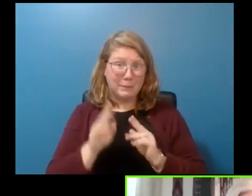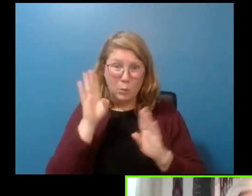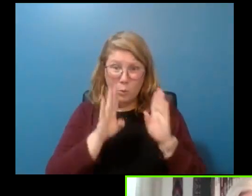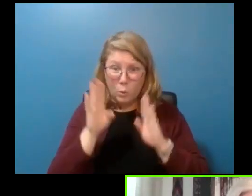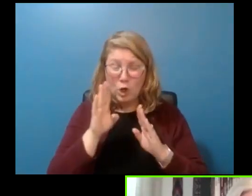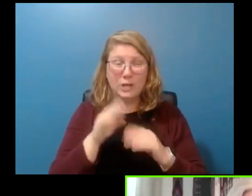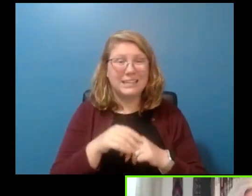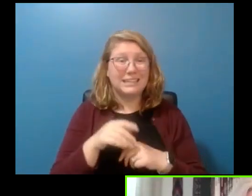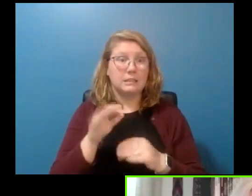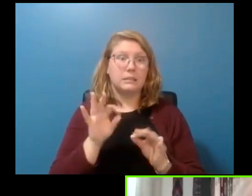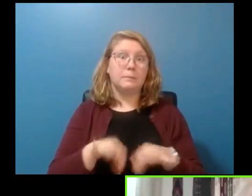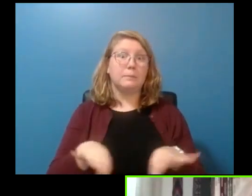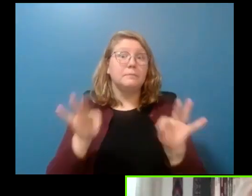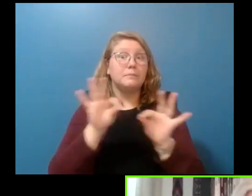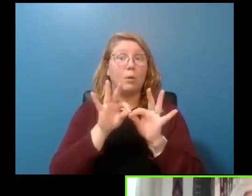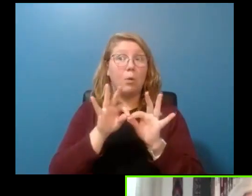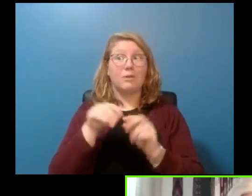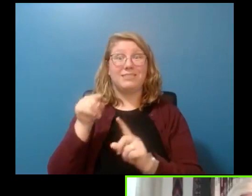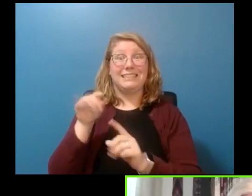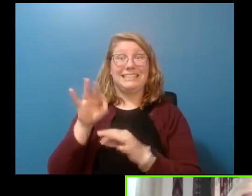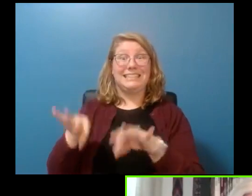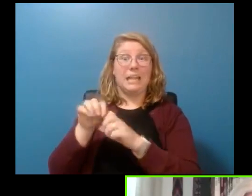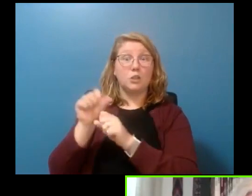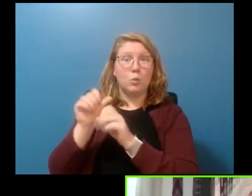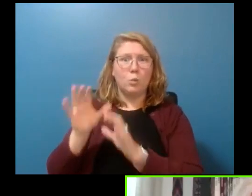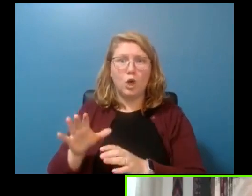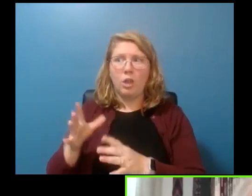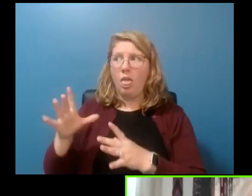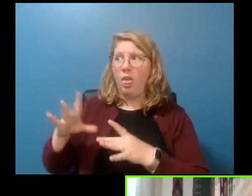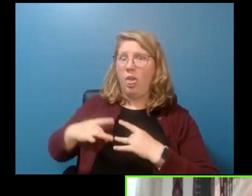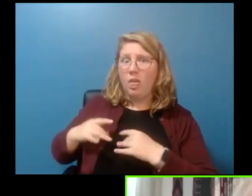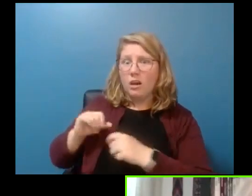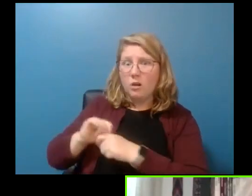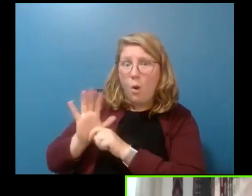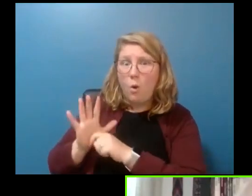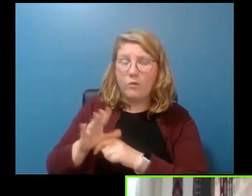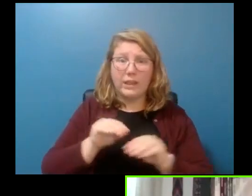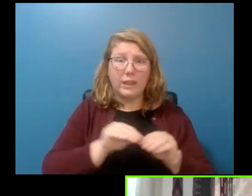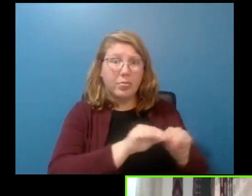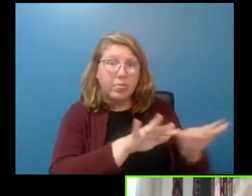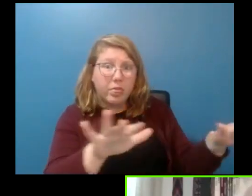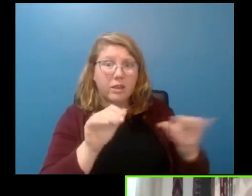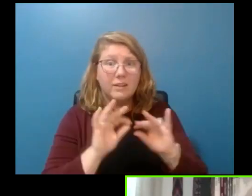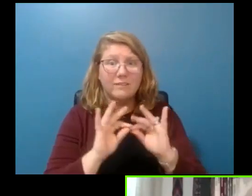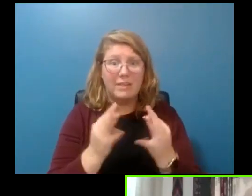much. Not that isolation wasn't an issue, it is, but I think that's one of the things.